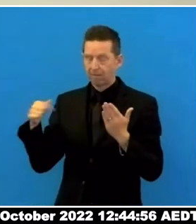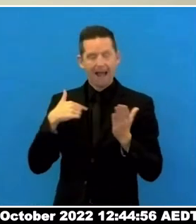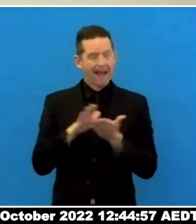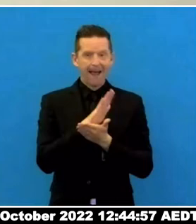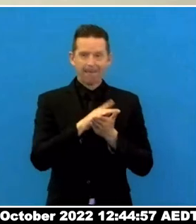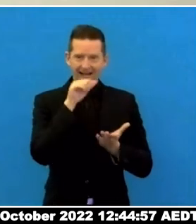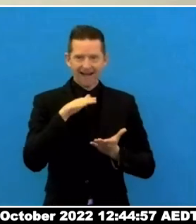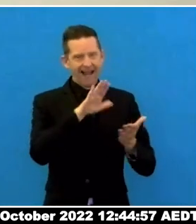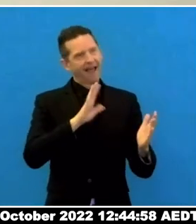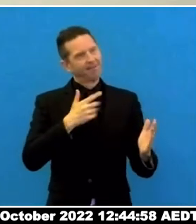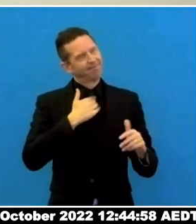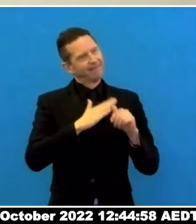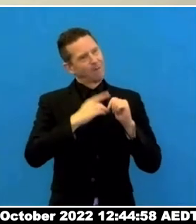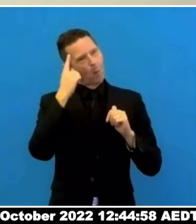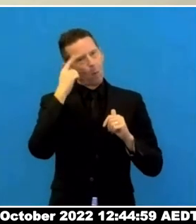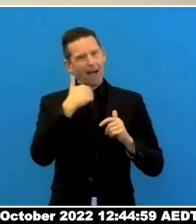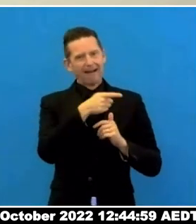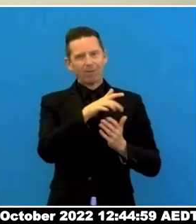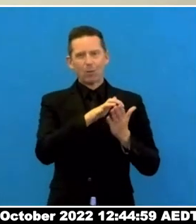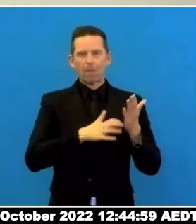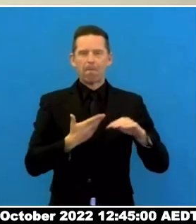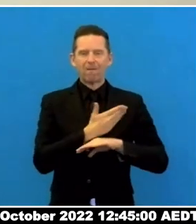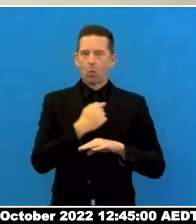It didn't occur to us to provide that beforehand, but we can do that.